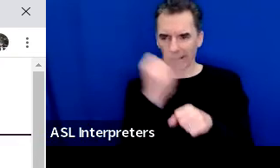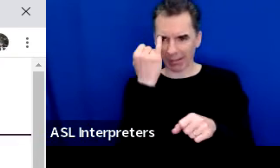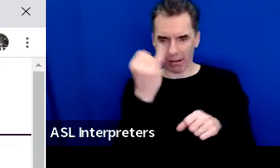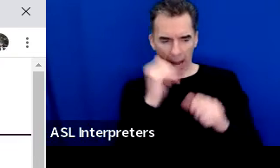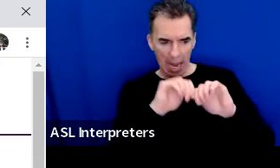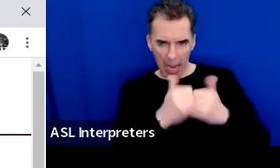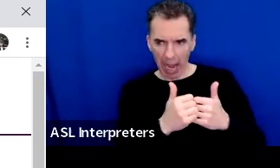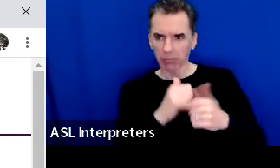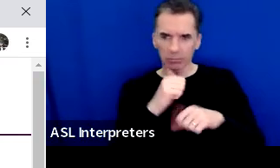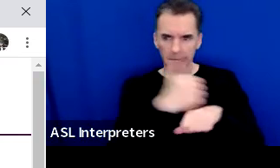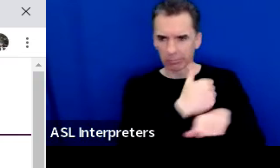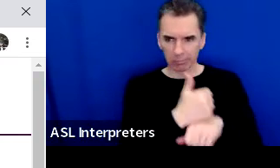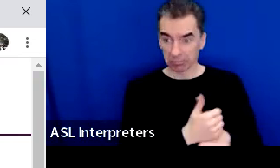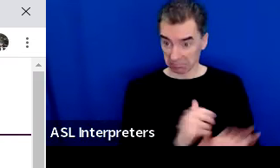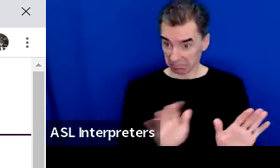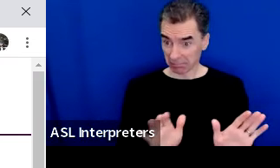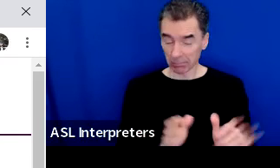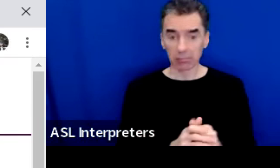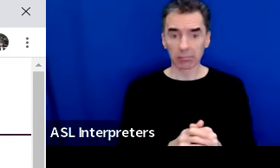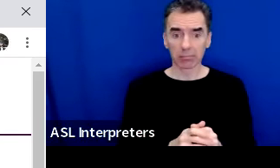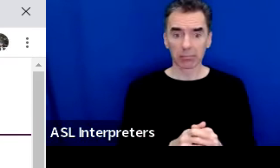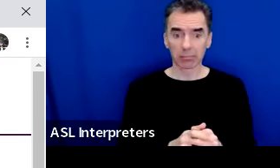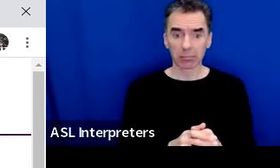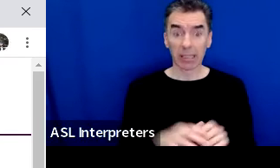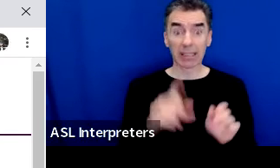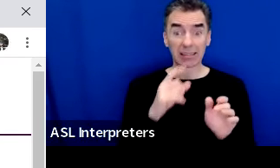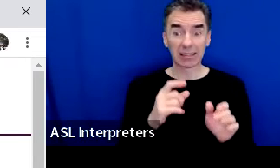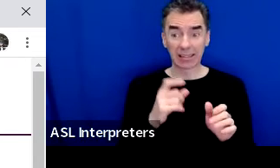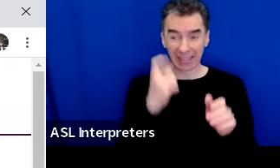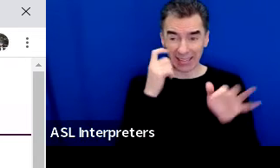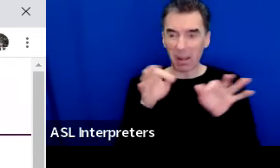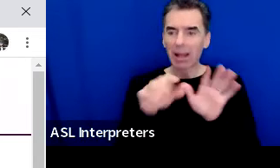Any questions on what an assignment kind of looks like in the mail from Malcolm set?